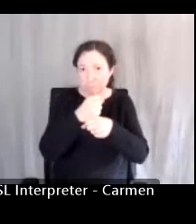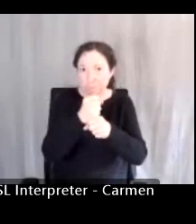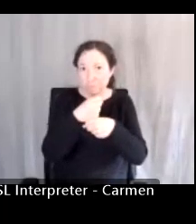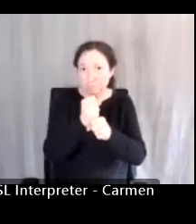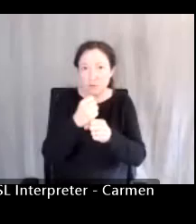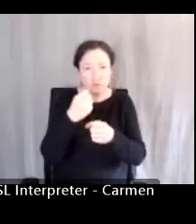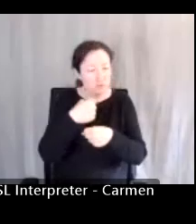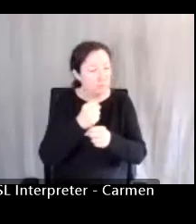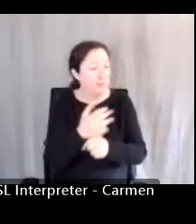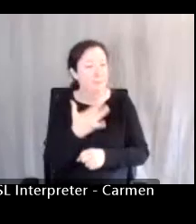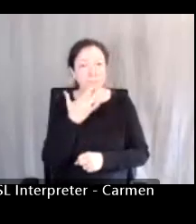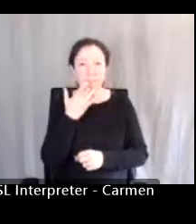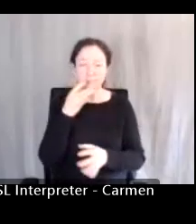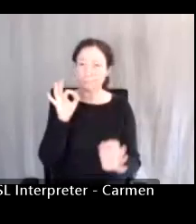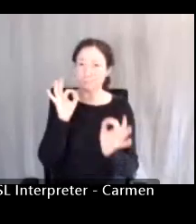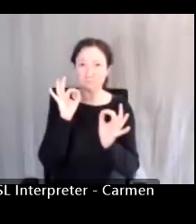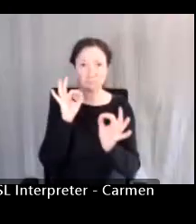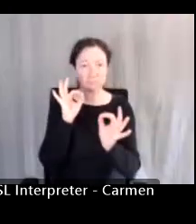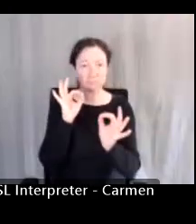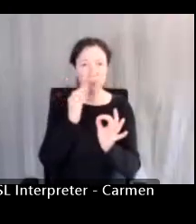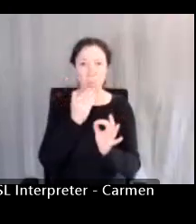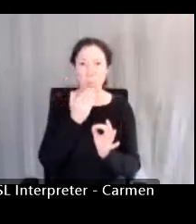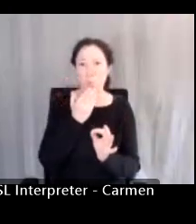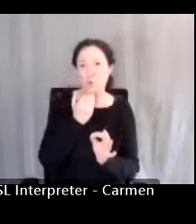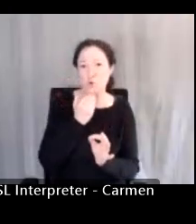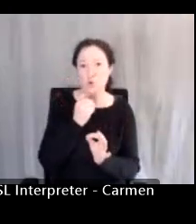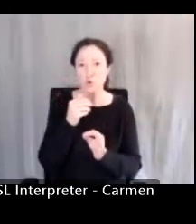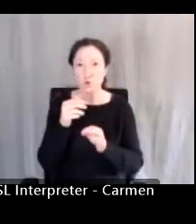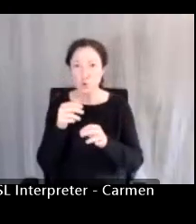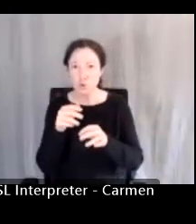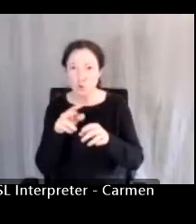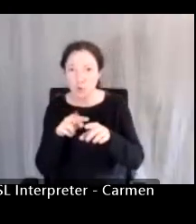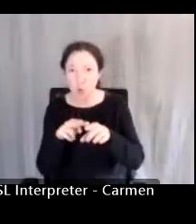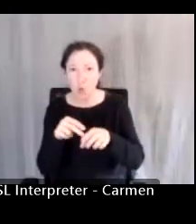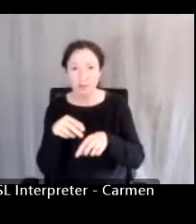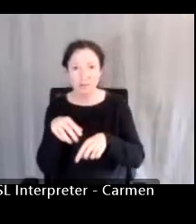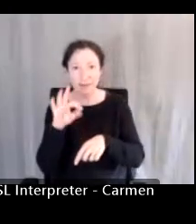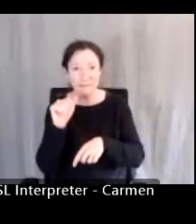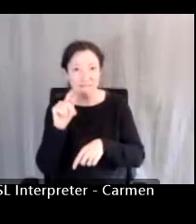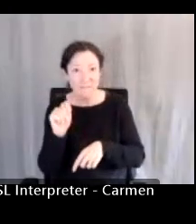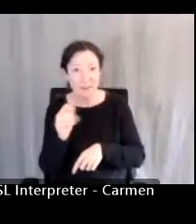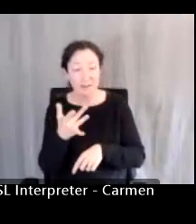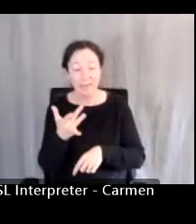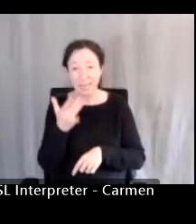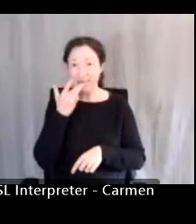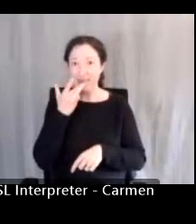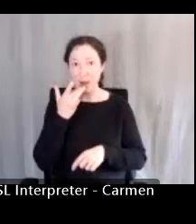The perfect combination of sugar, salt, and fat to hit the tongue just right. So it sends a message to the brain, says, gimme more of that.